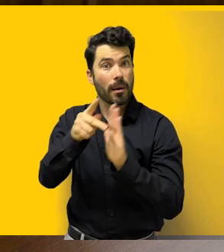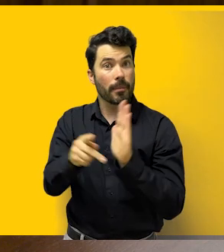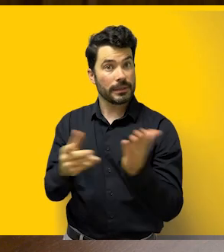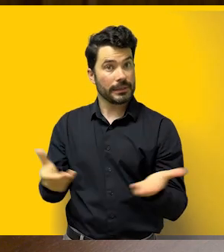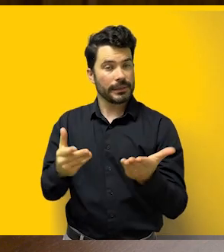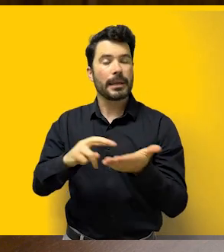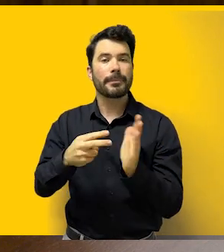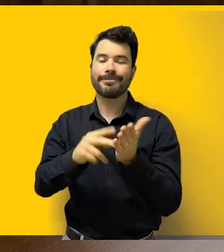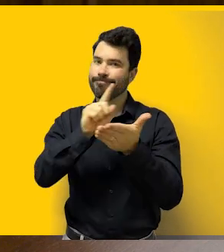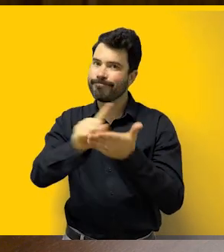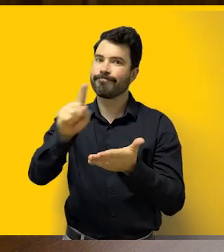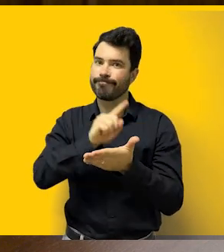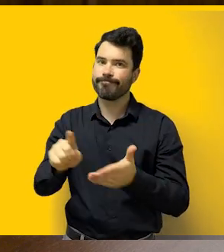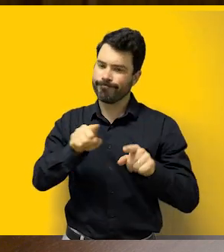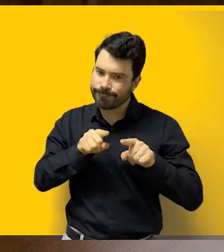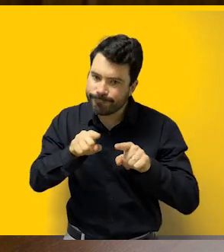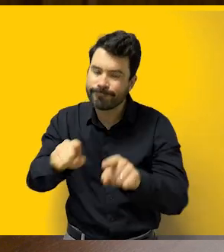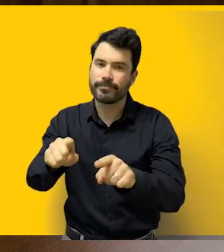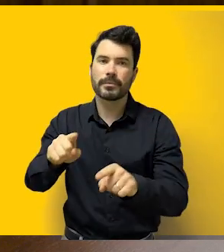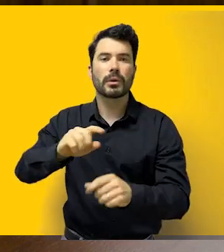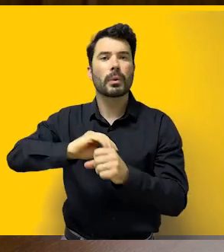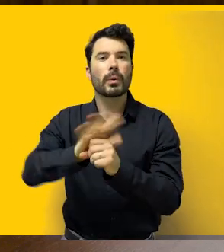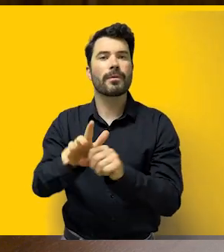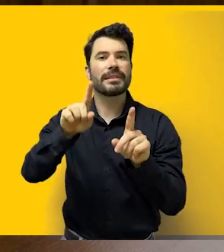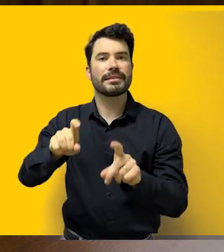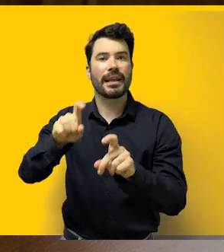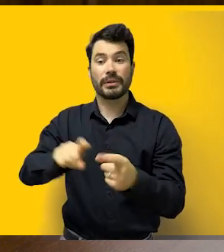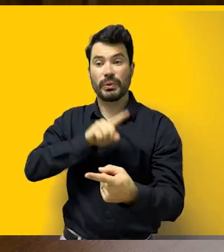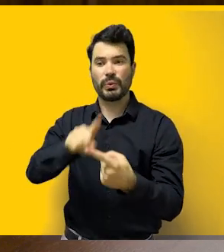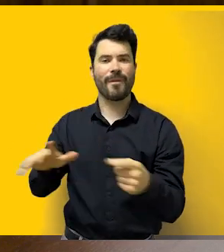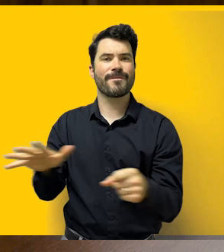you will need to complete weekly COVID-19 testing until you are fully vaccinated,